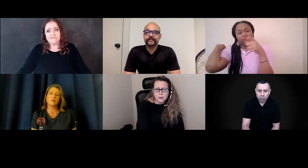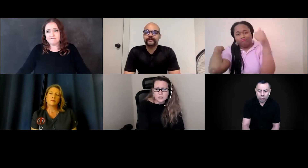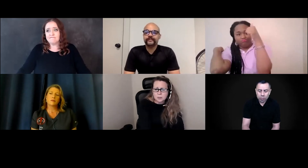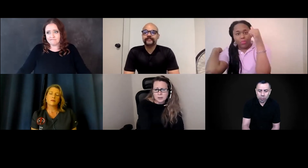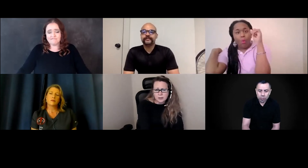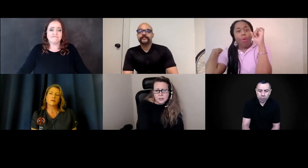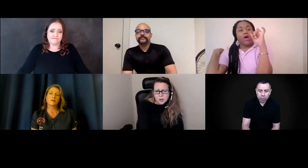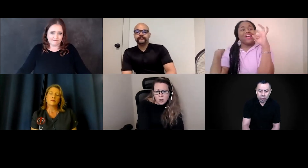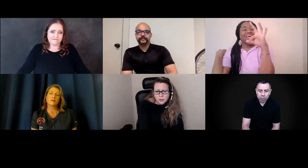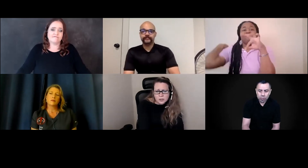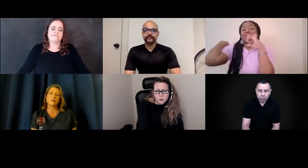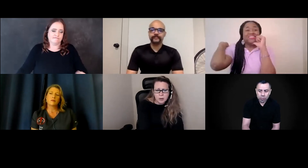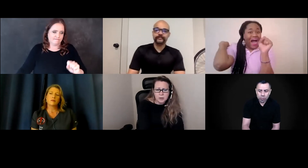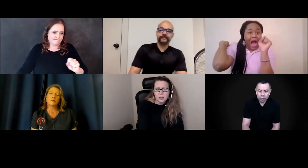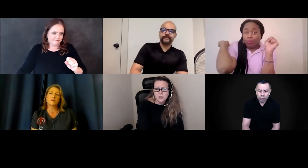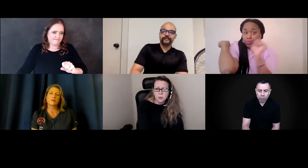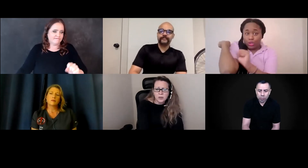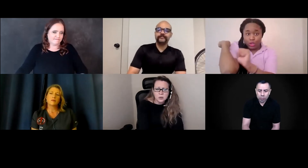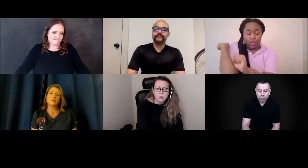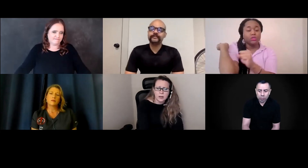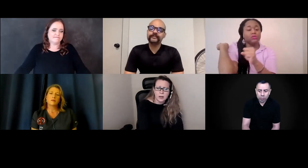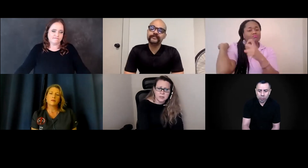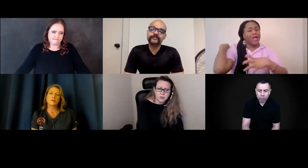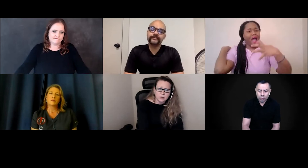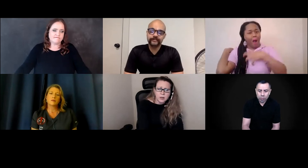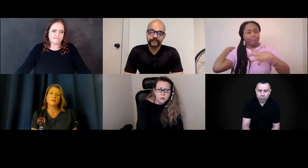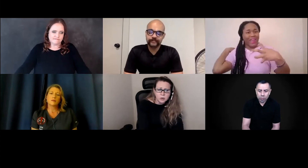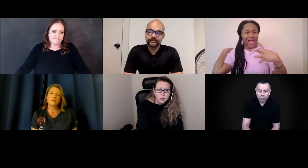disabilities office who may be a supervisor or an administrative level.